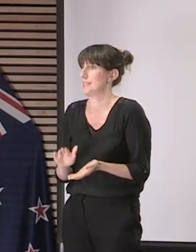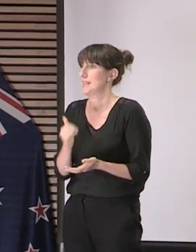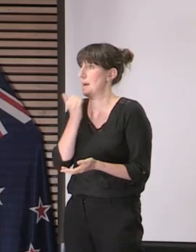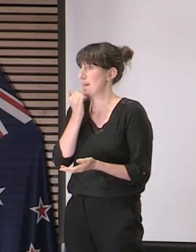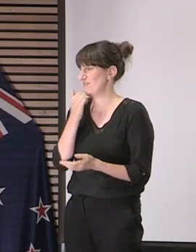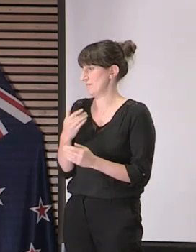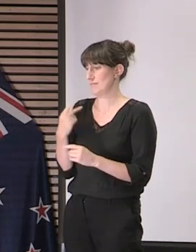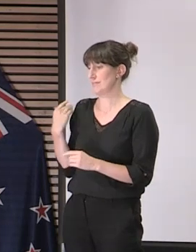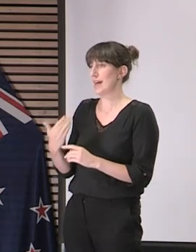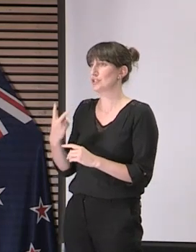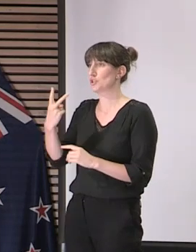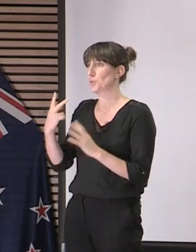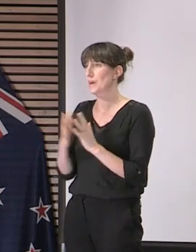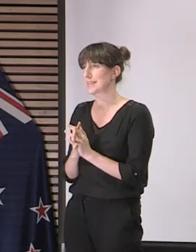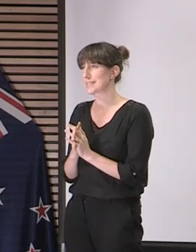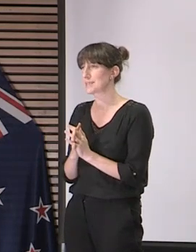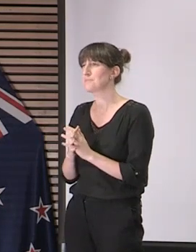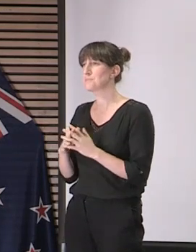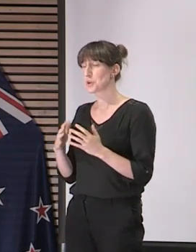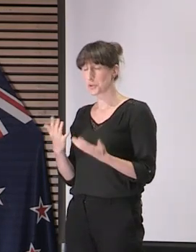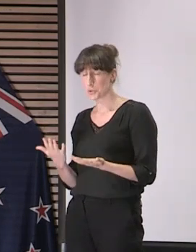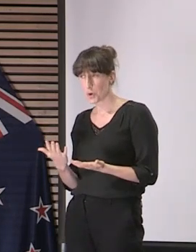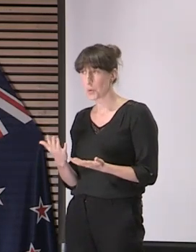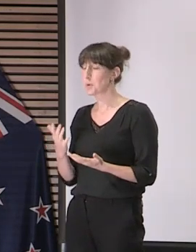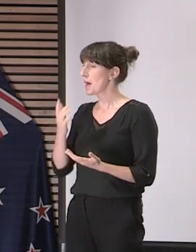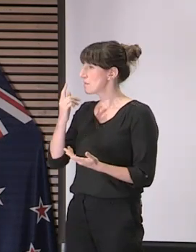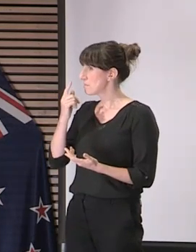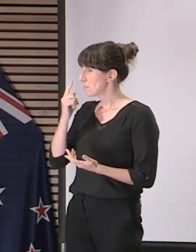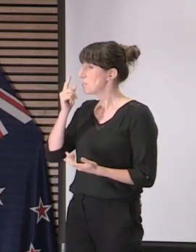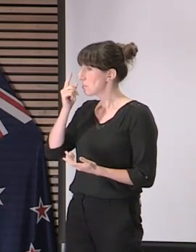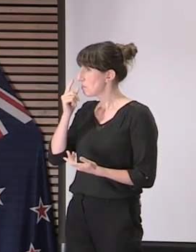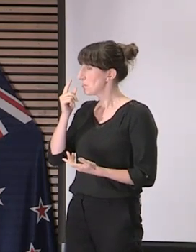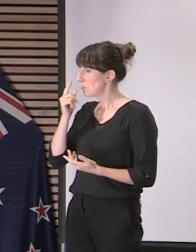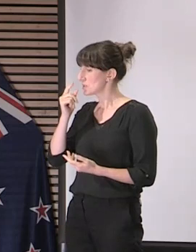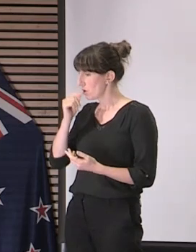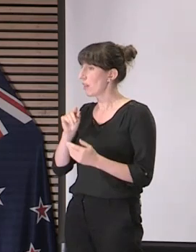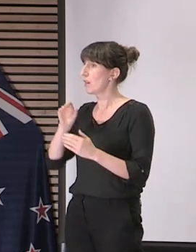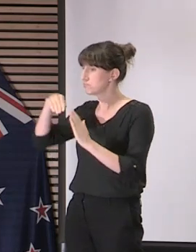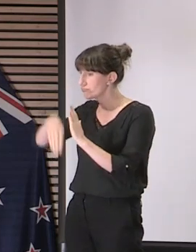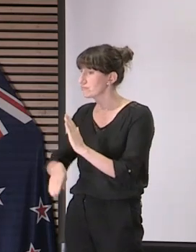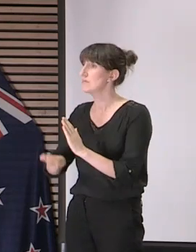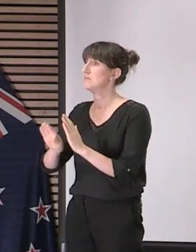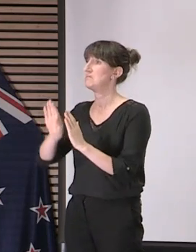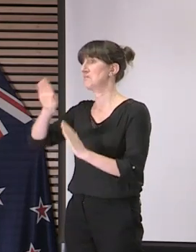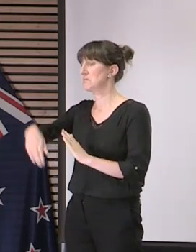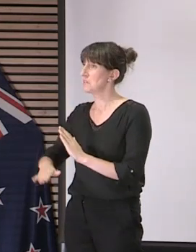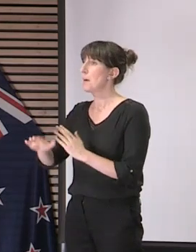number of new cases in two